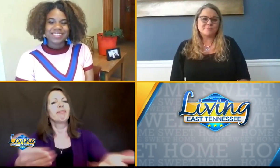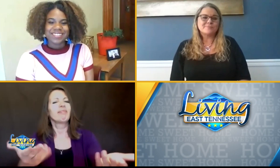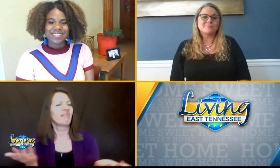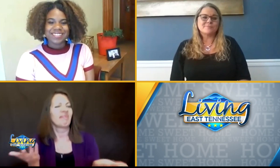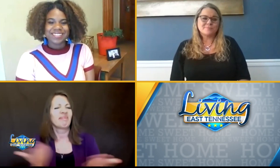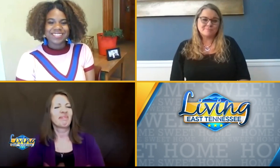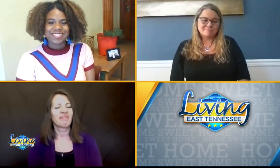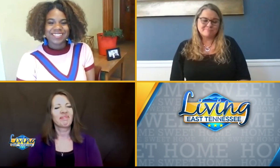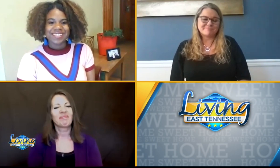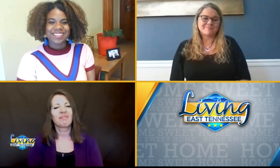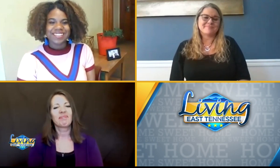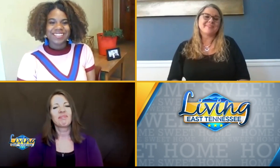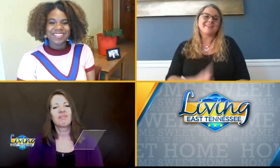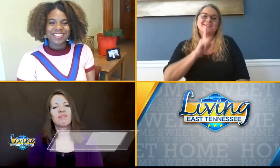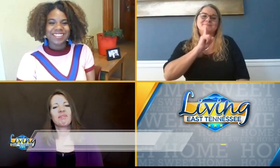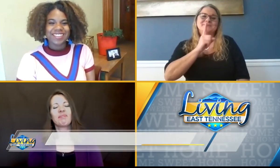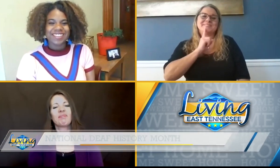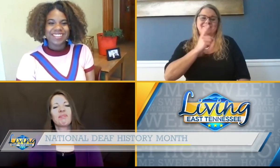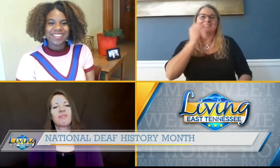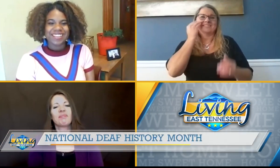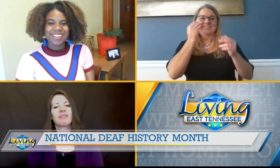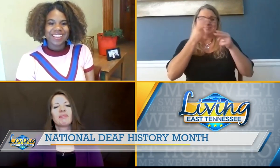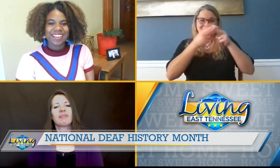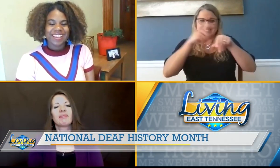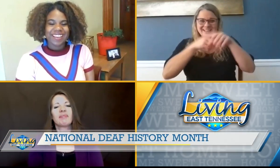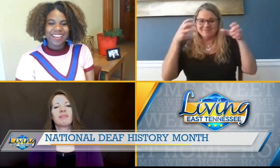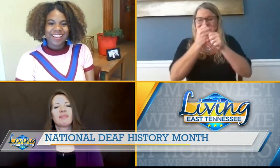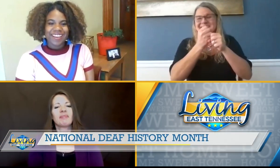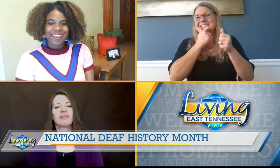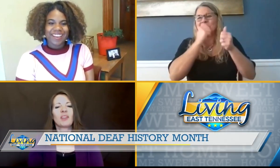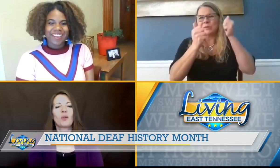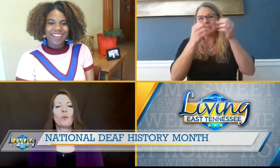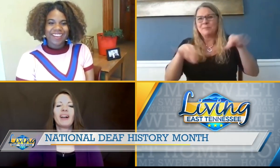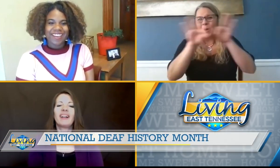LEARNED THAT THIS WAS AWESOME. WHAT ARE 2-3 SIGNS YOU WISH